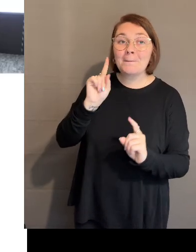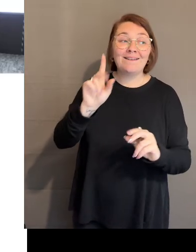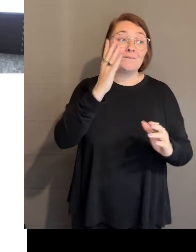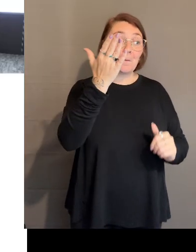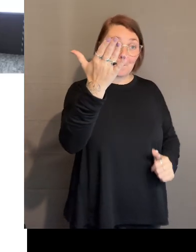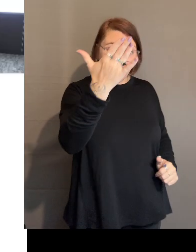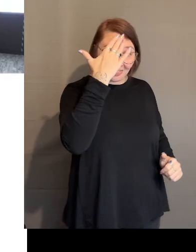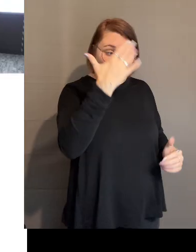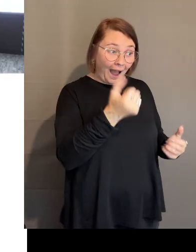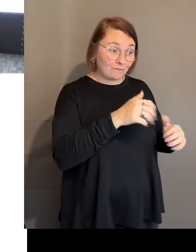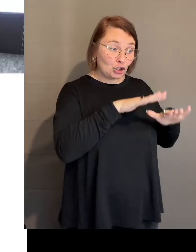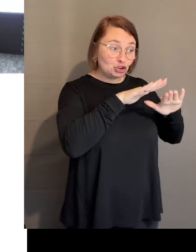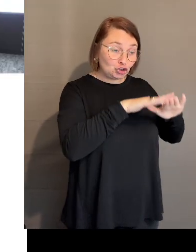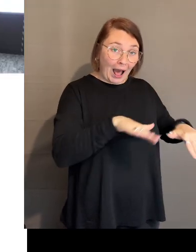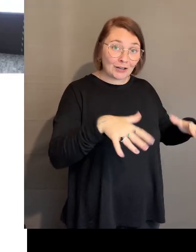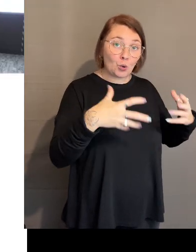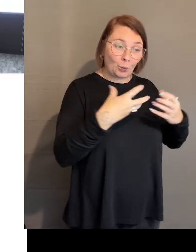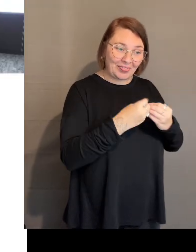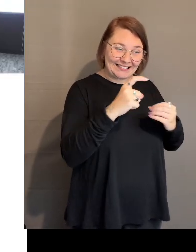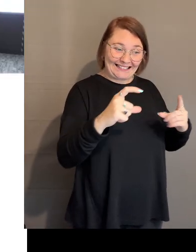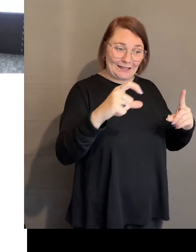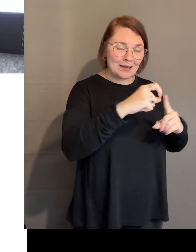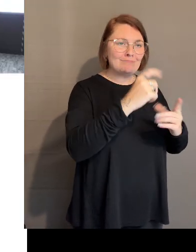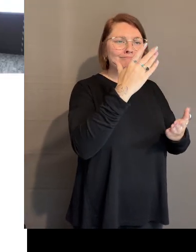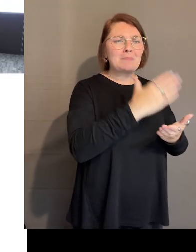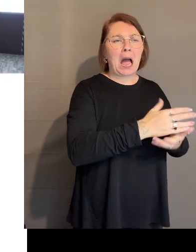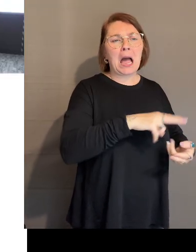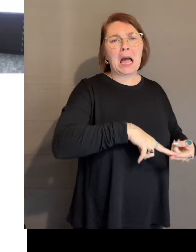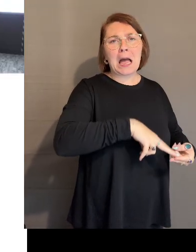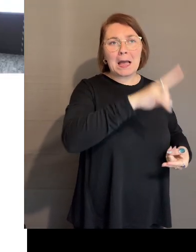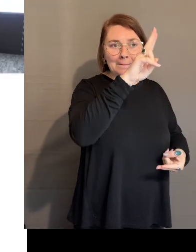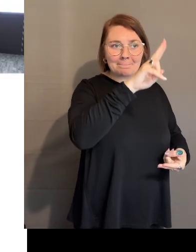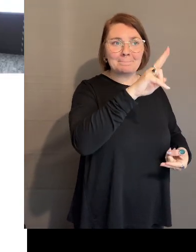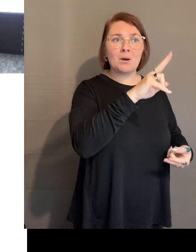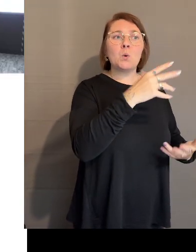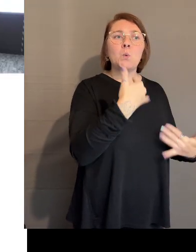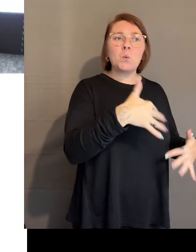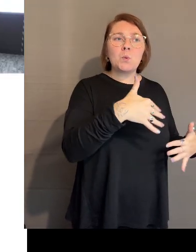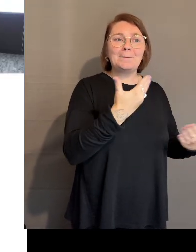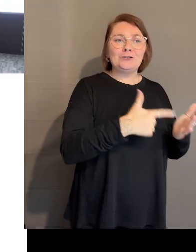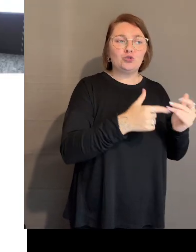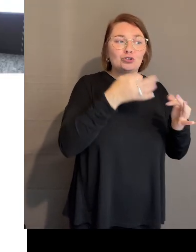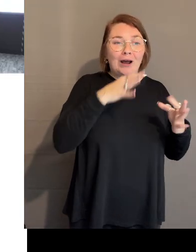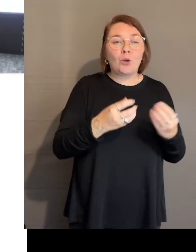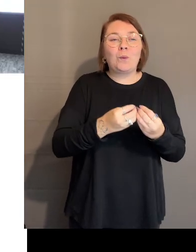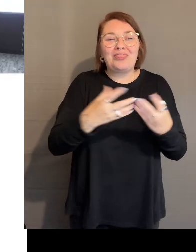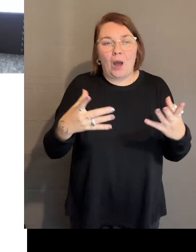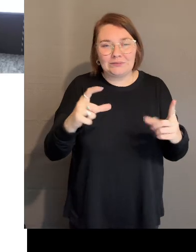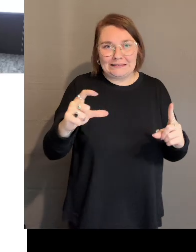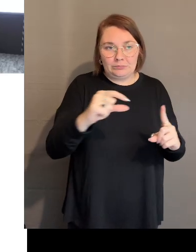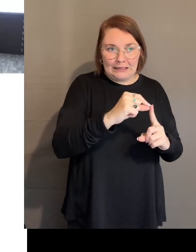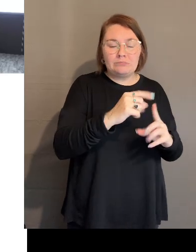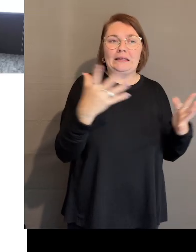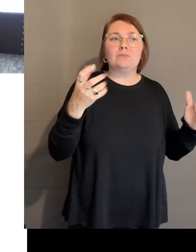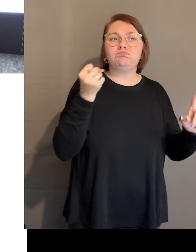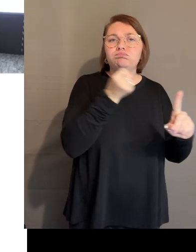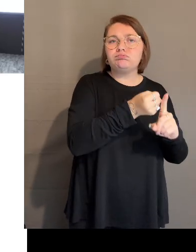But for mothers, having a child with cerebral palsy really increases disposable income compared to having a child without CP.